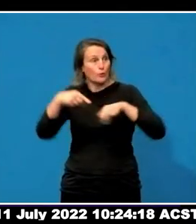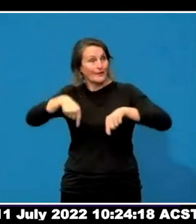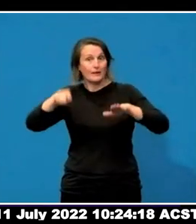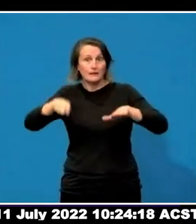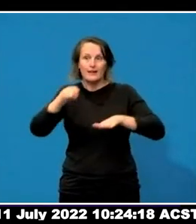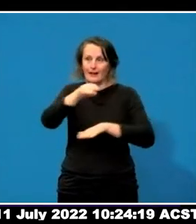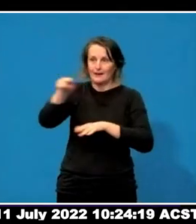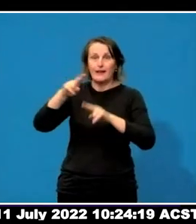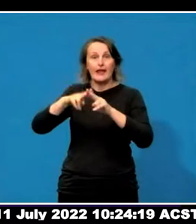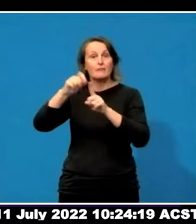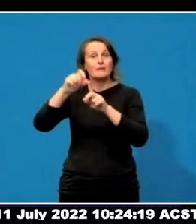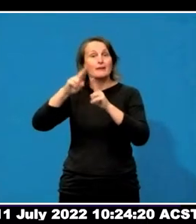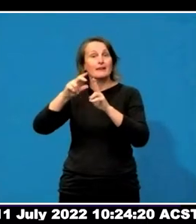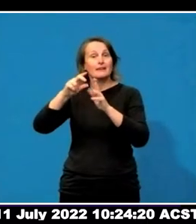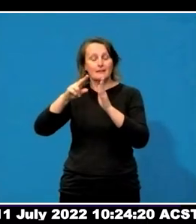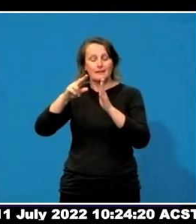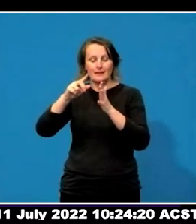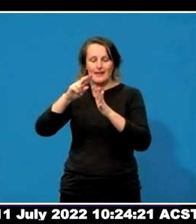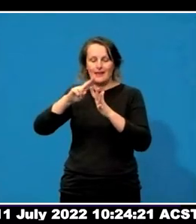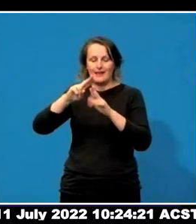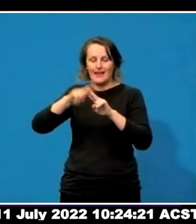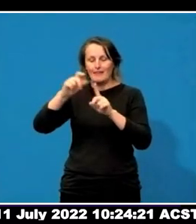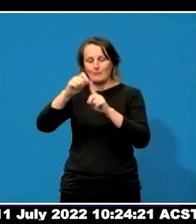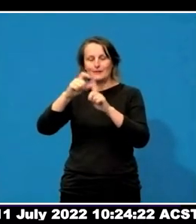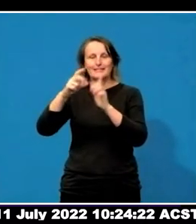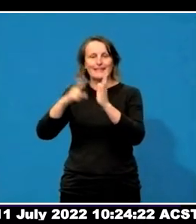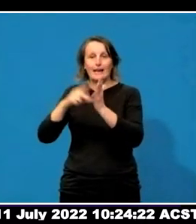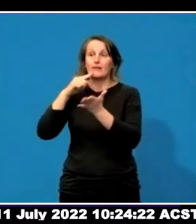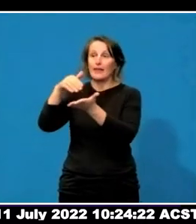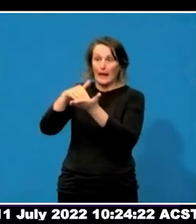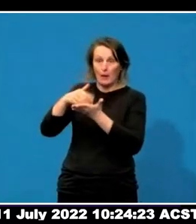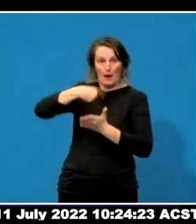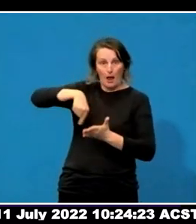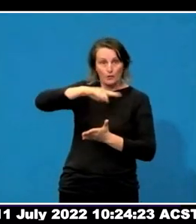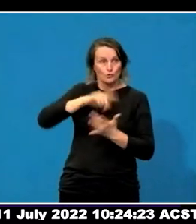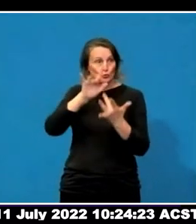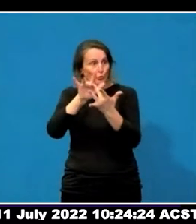to engage with First Nations people with disability and to gain the benefit of their